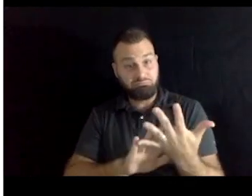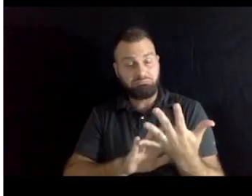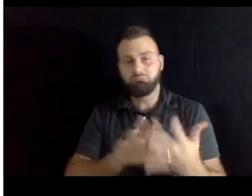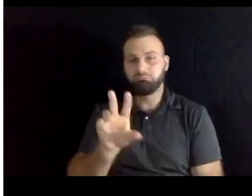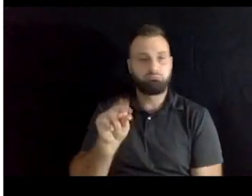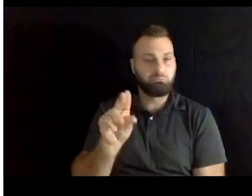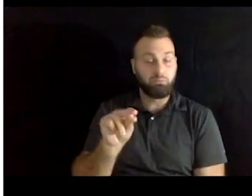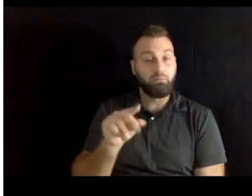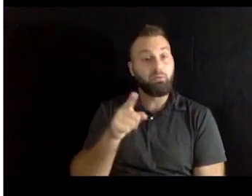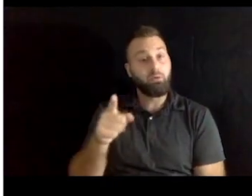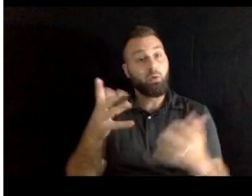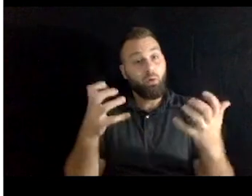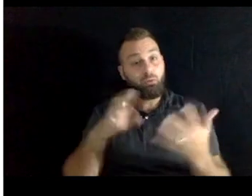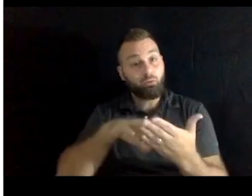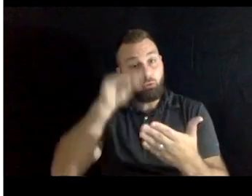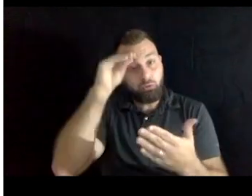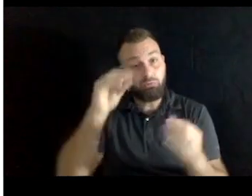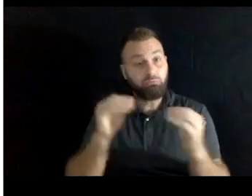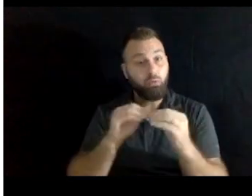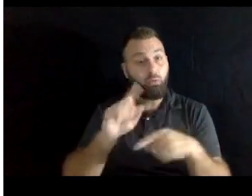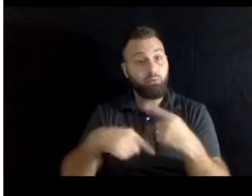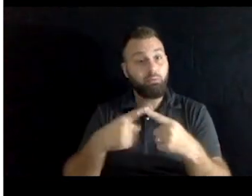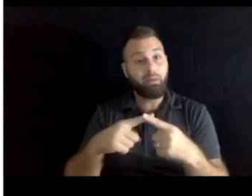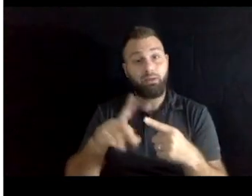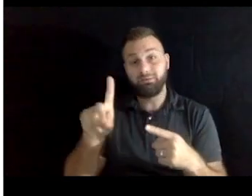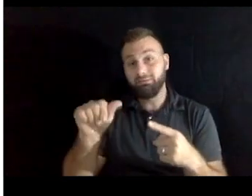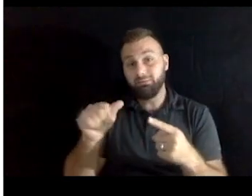really interested in kind of the history of the disability rights movement